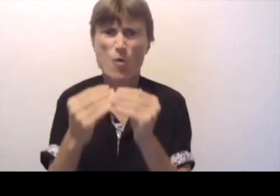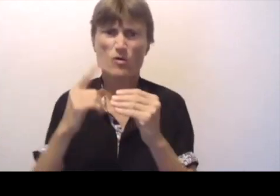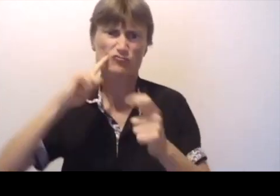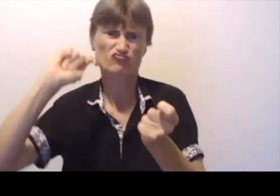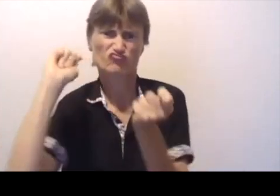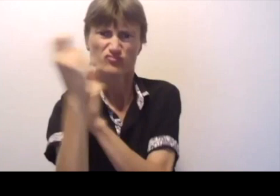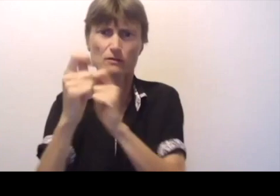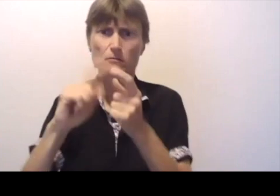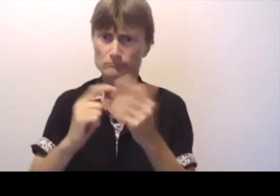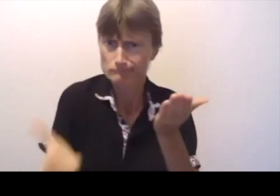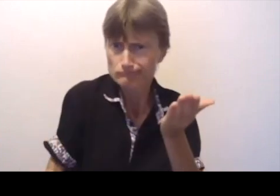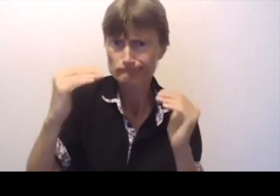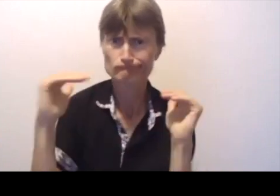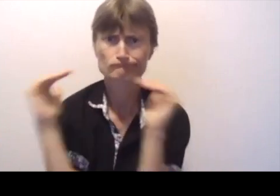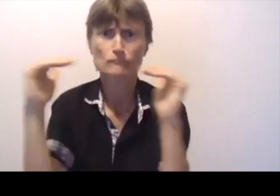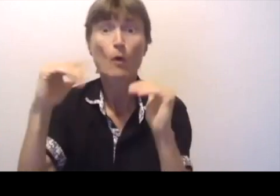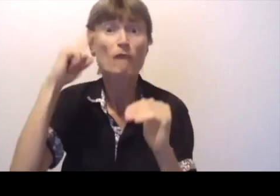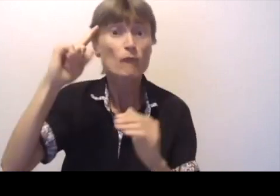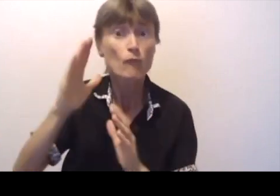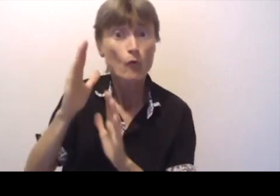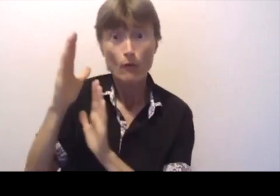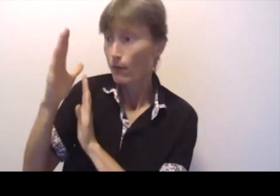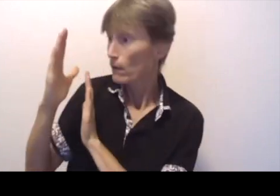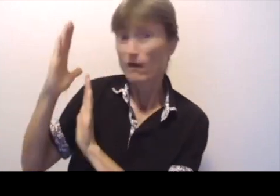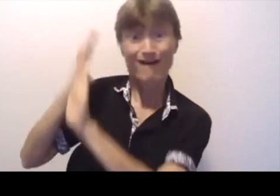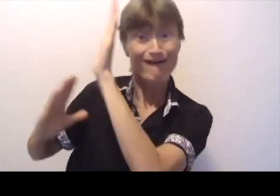calling for a better tomorrow um you know you can see on this slide